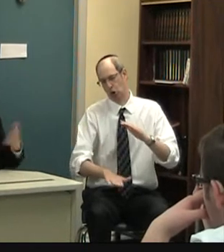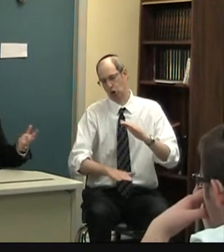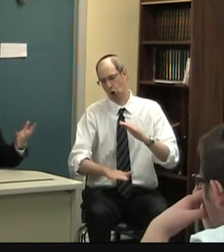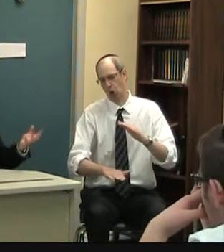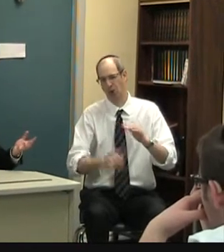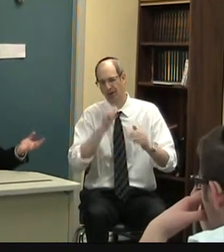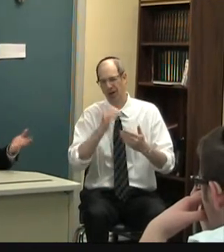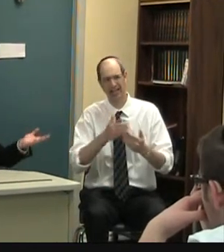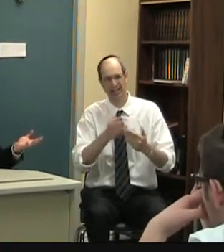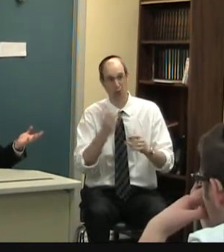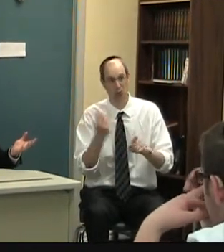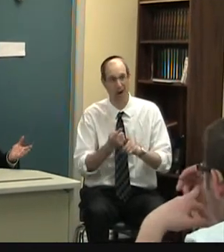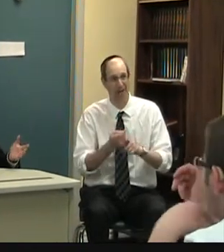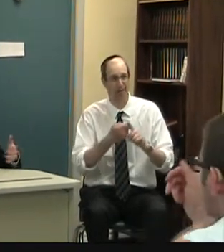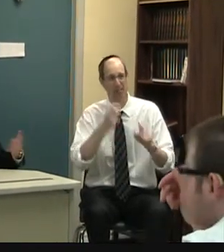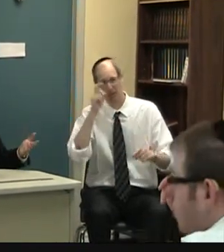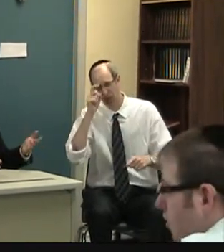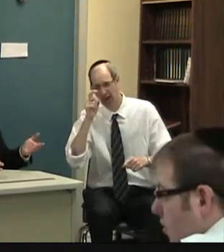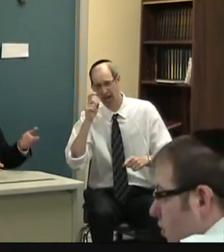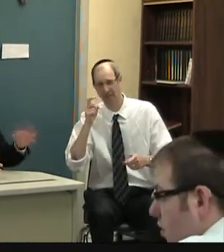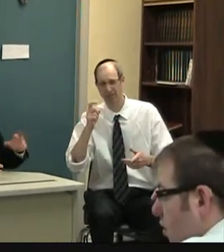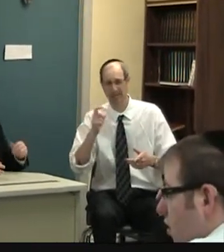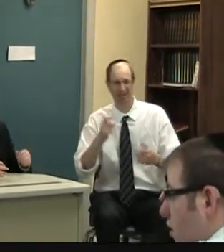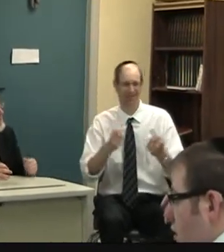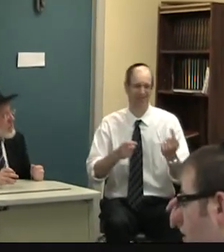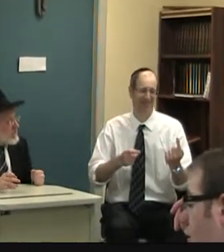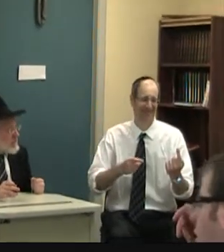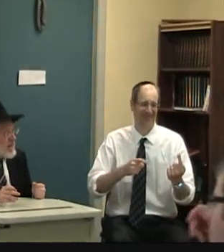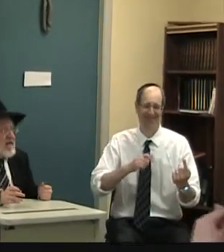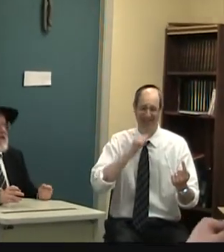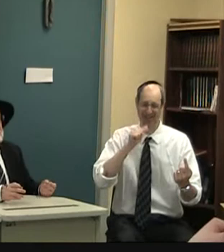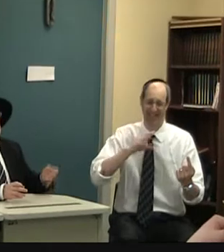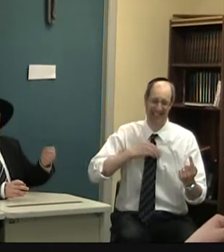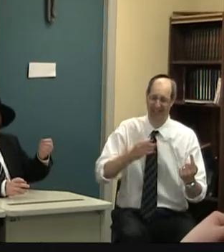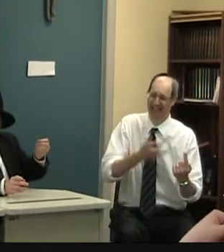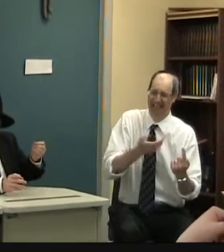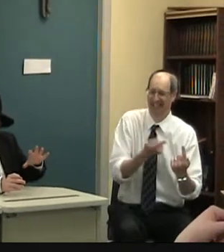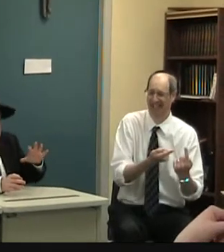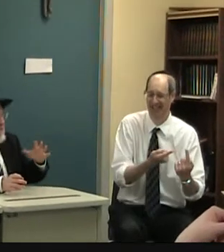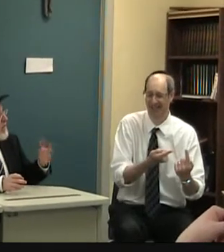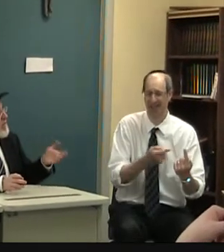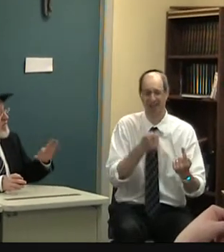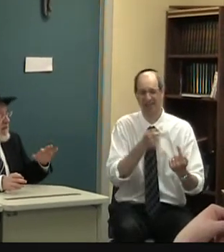easy right you're coming from it's right the typical first wouldn't accept it so easily so they were fresh lovin they weren't ready